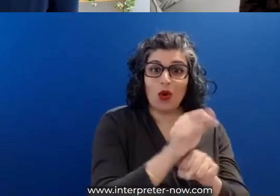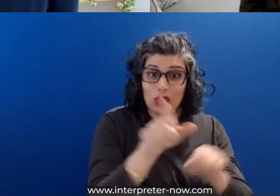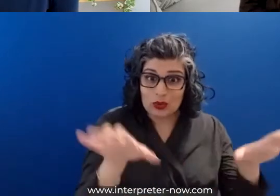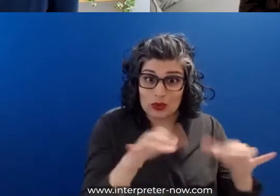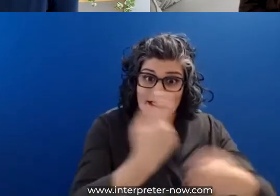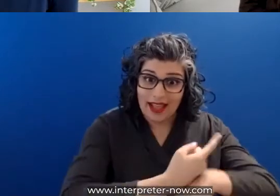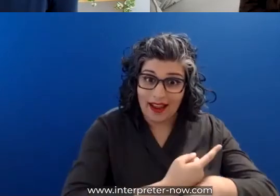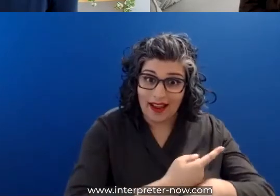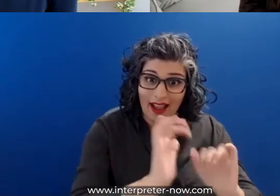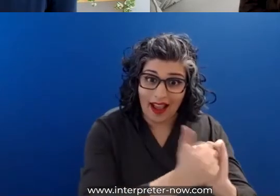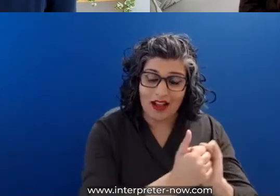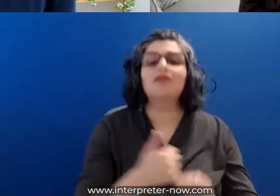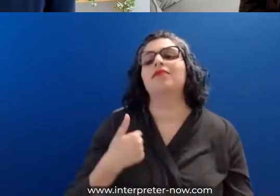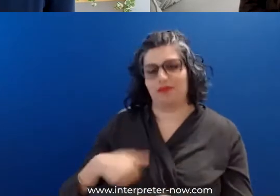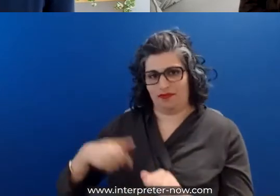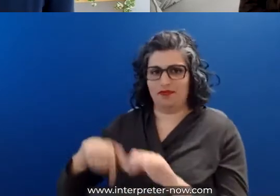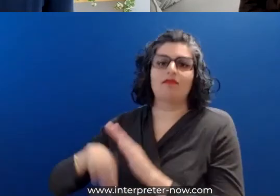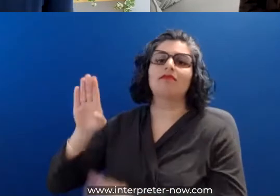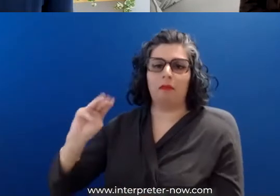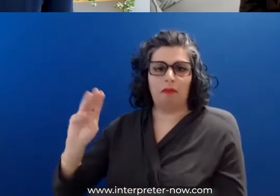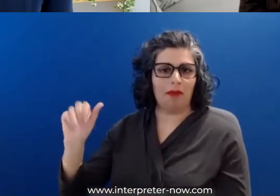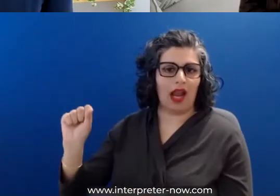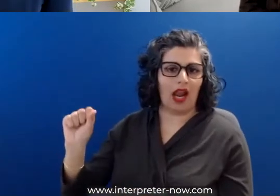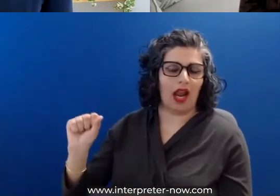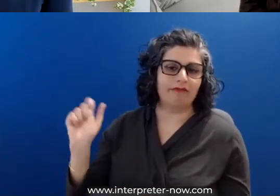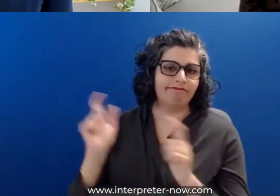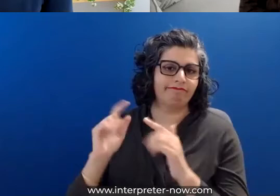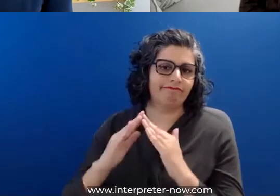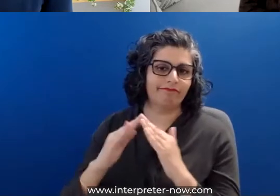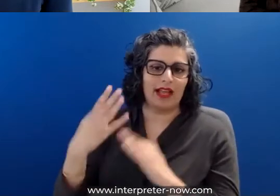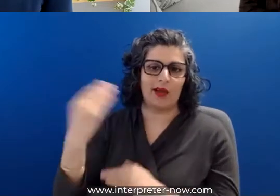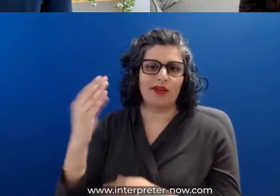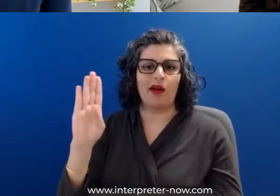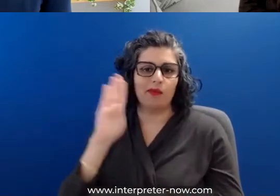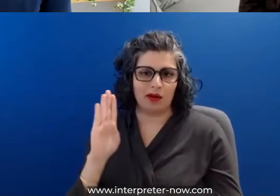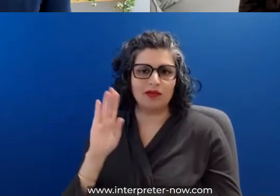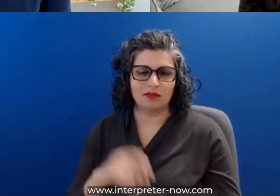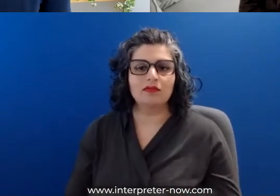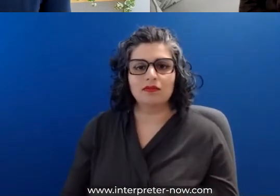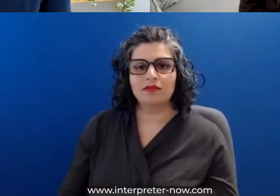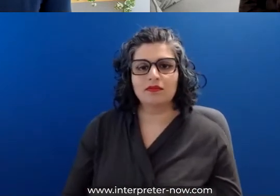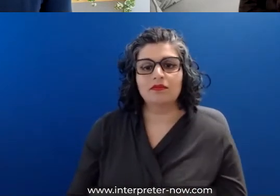I grew up in Massachusetts in a small town outside of Boston, and where I grew up,